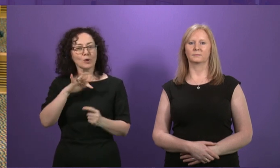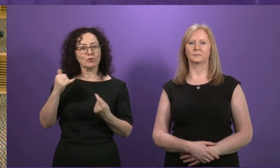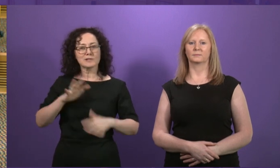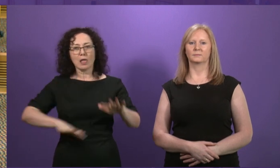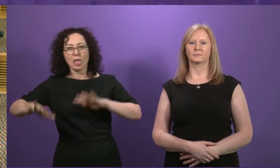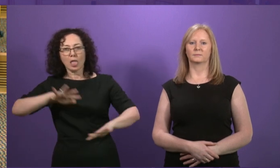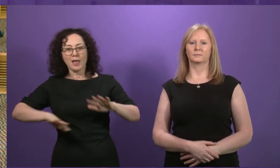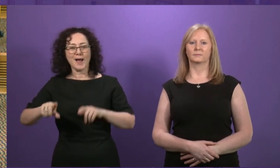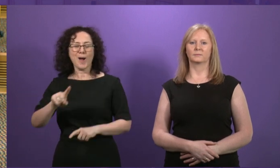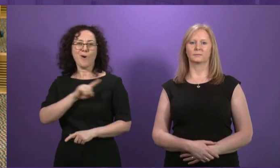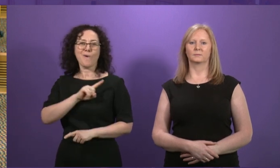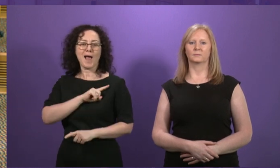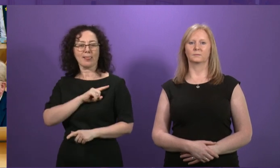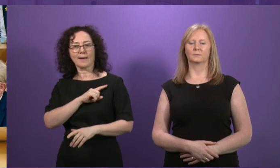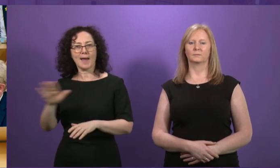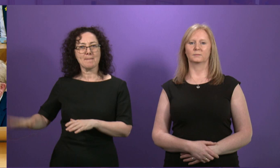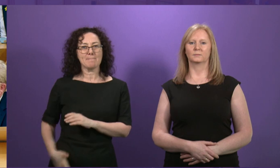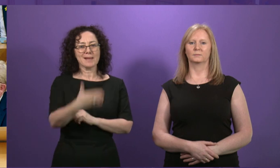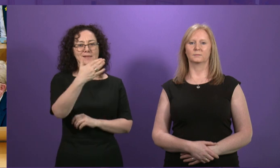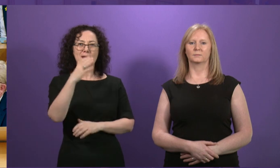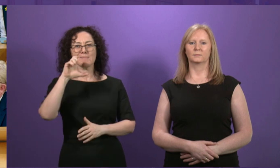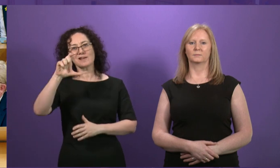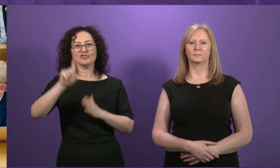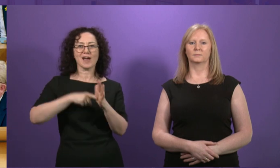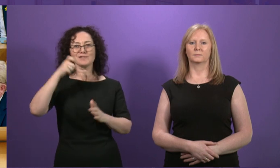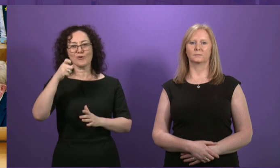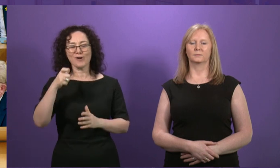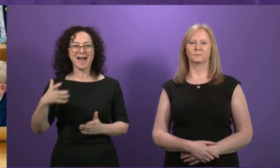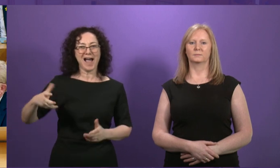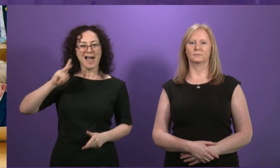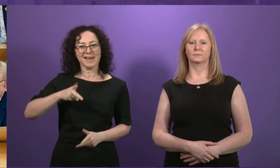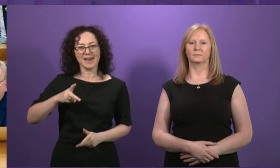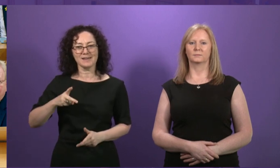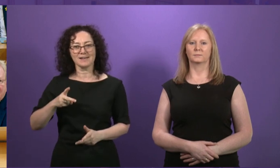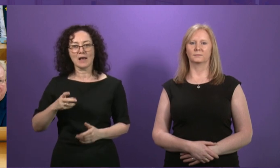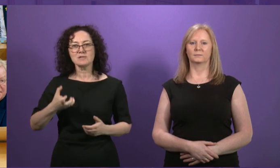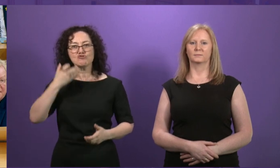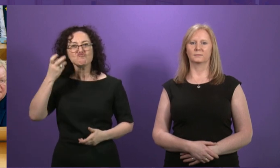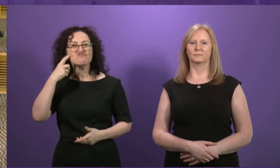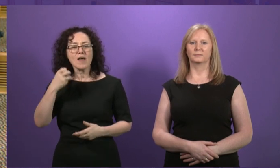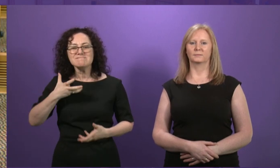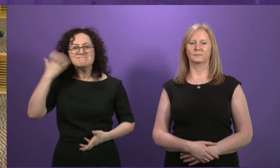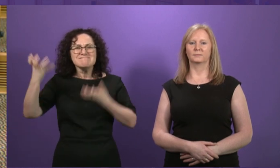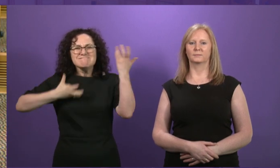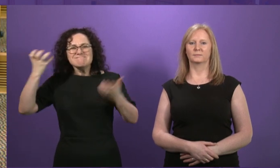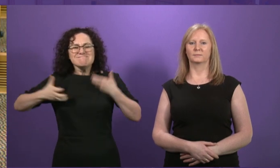makes a reappearance. The face gets red and the arms get waved about.